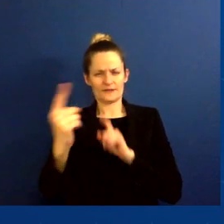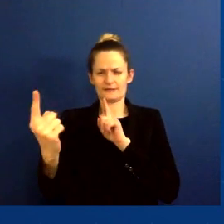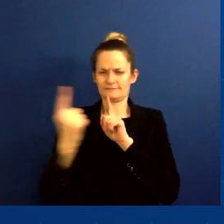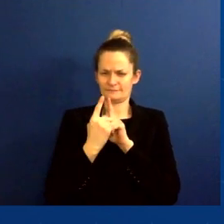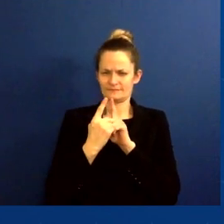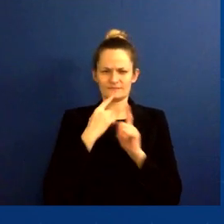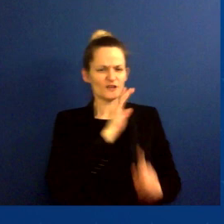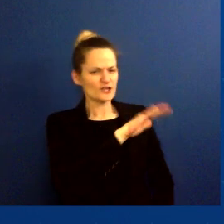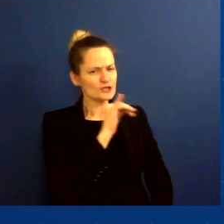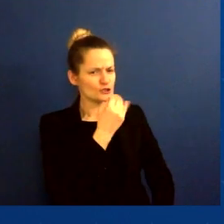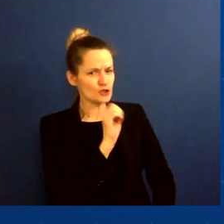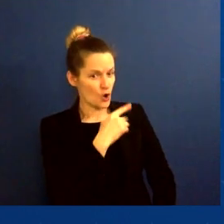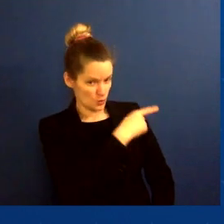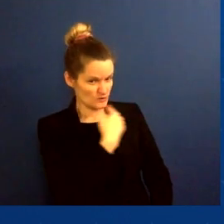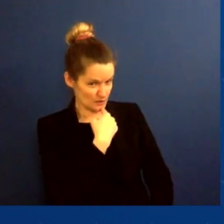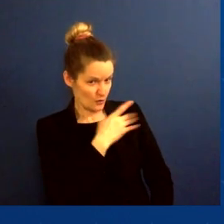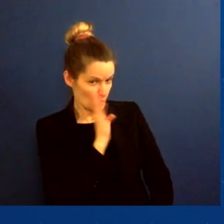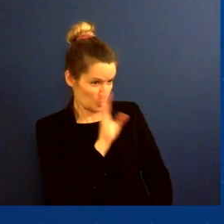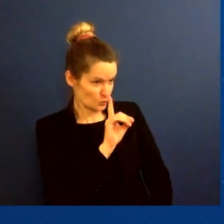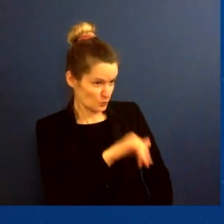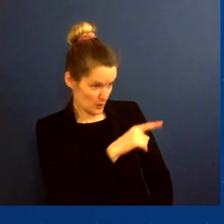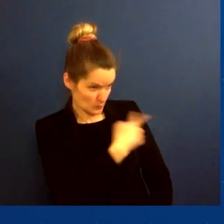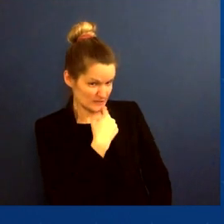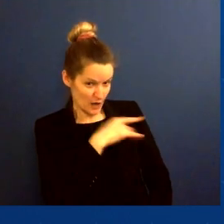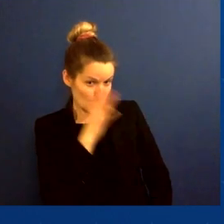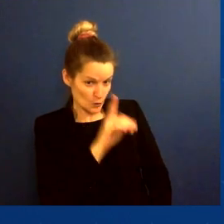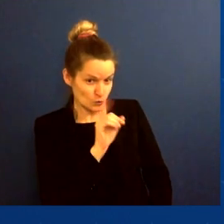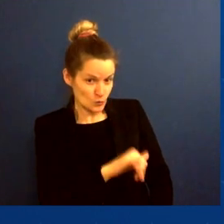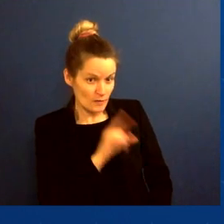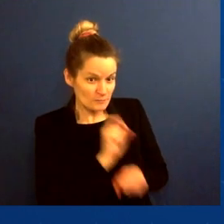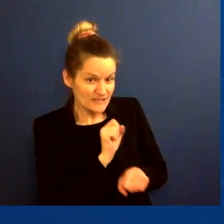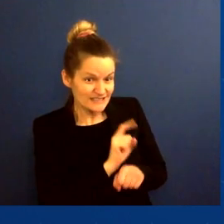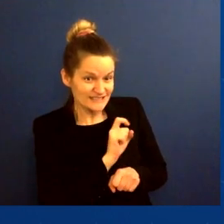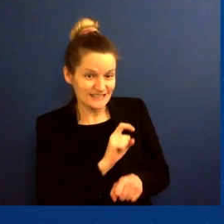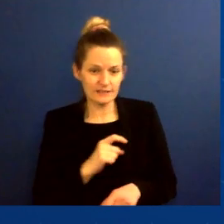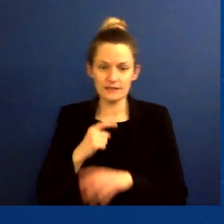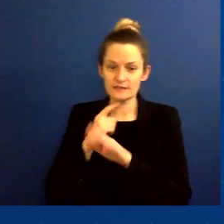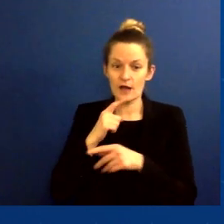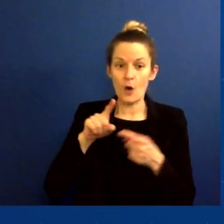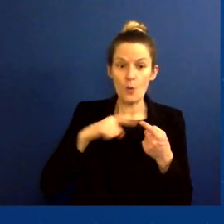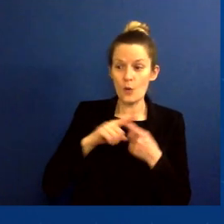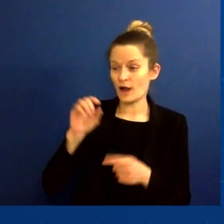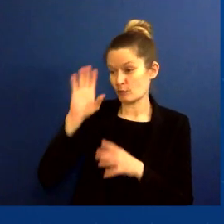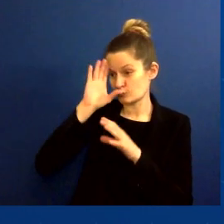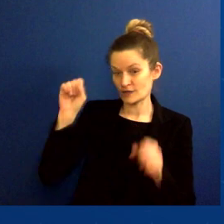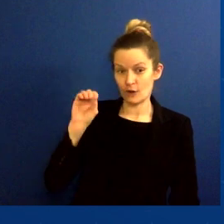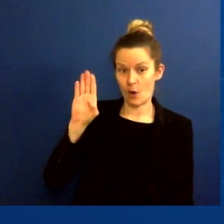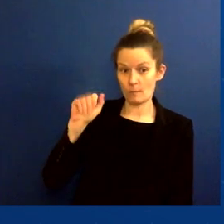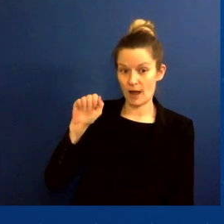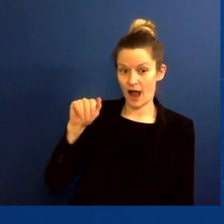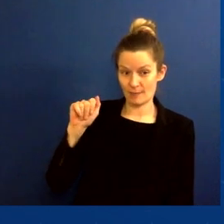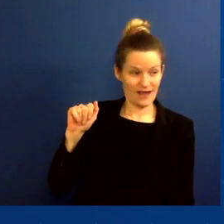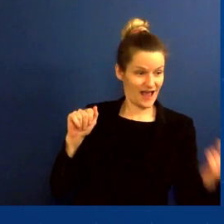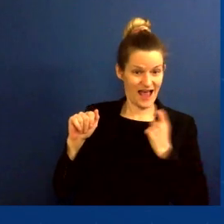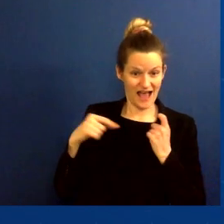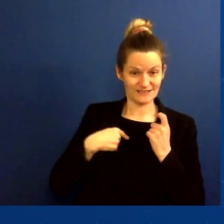Well, when President Obama asked me to run the Recovery Act, I made sure every single job